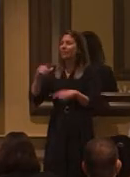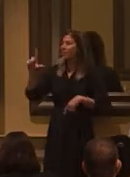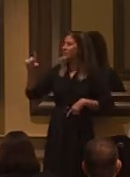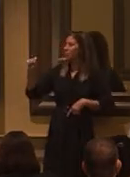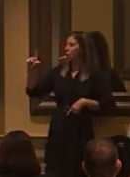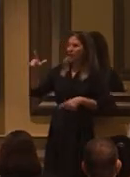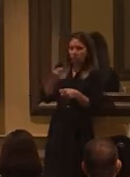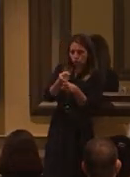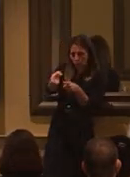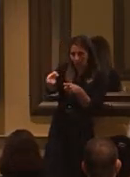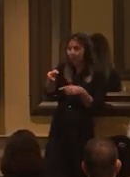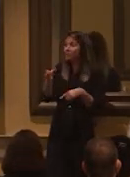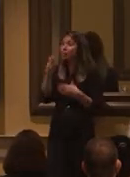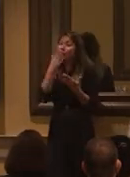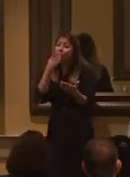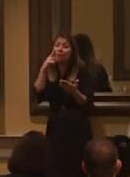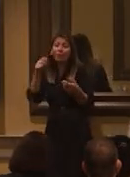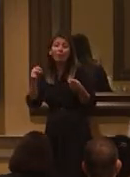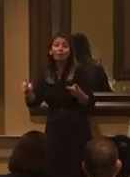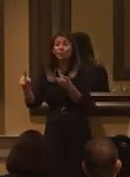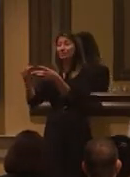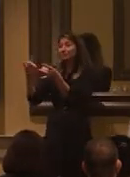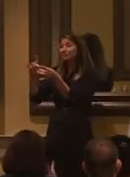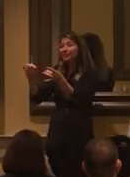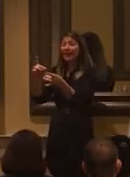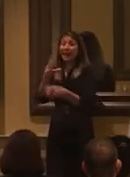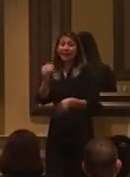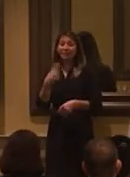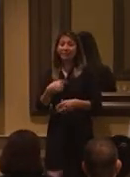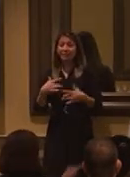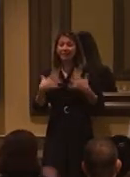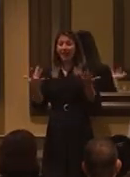and we're really excited to hear from our future.